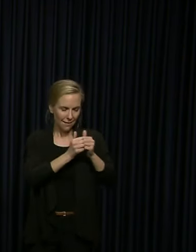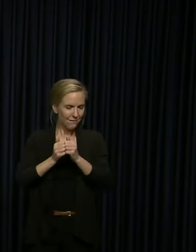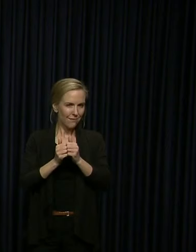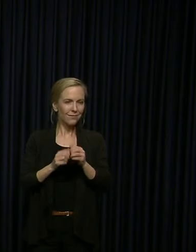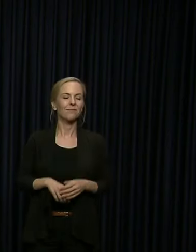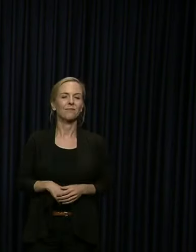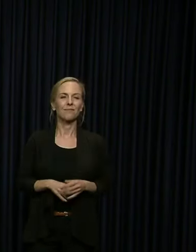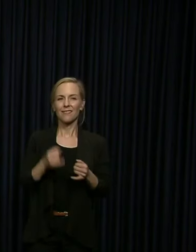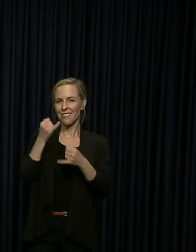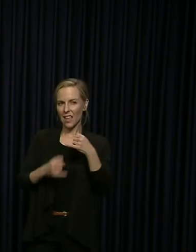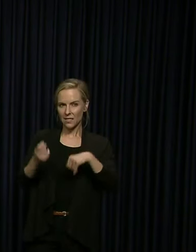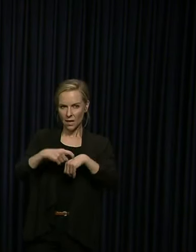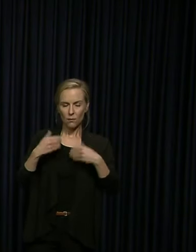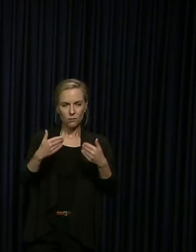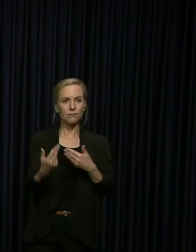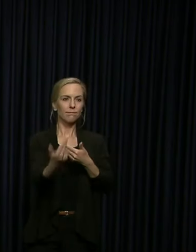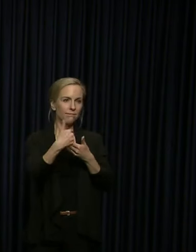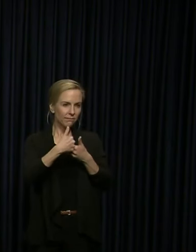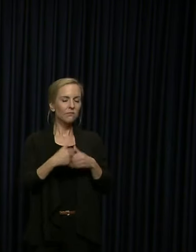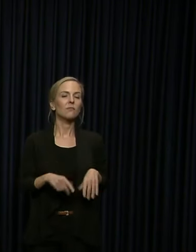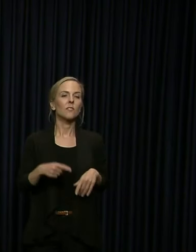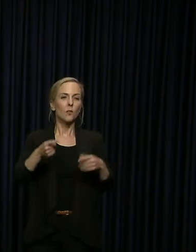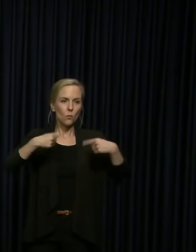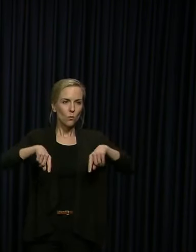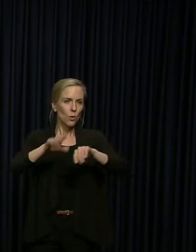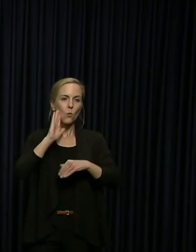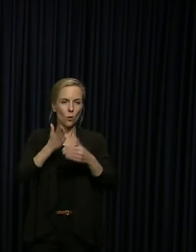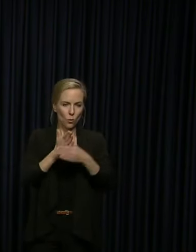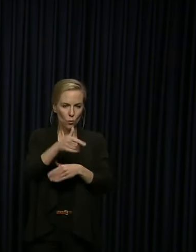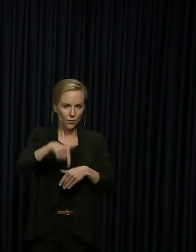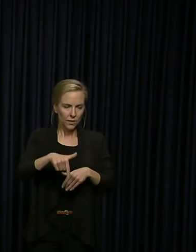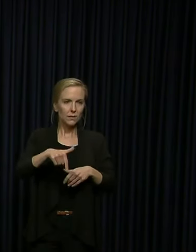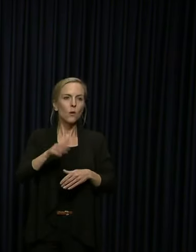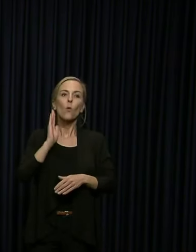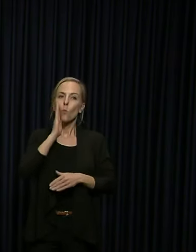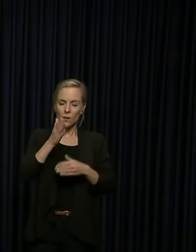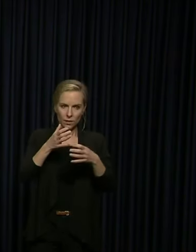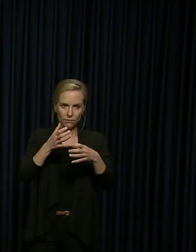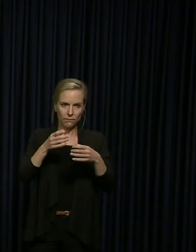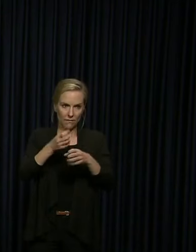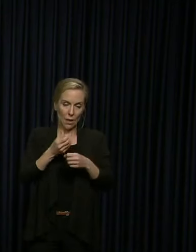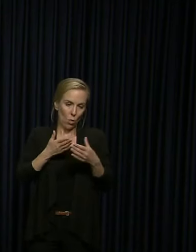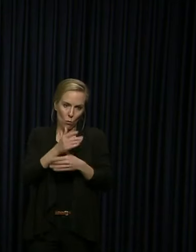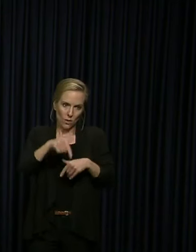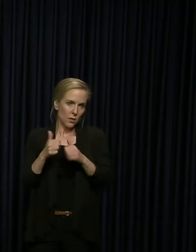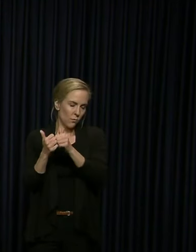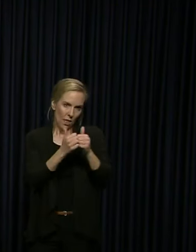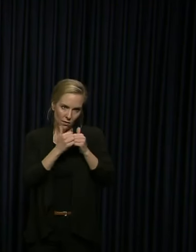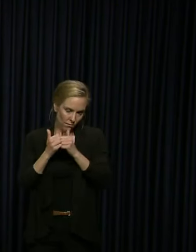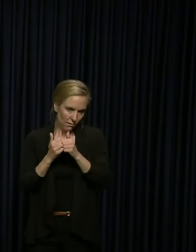APART. THAT DOES NOT WORK. NUMBER ONE, STAY HOME. BE HEALTHY AT HOME. NUMBER TWO, WHEN YOU'RE OUT